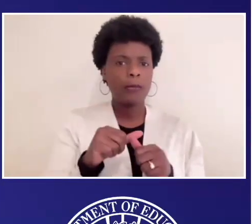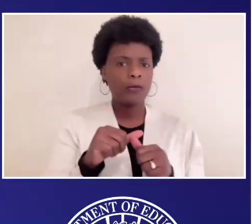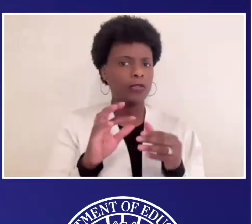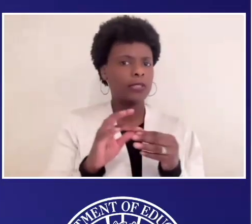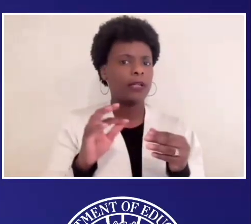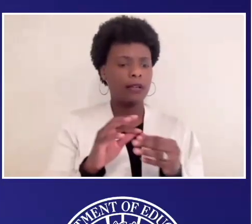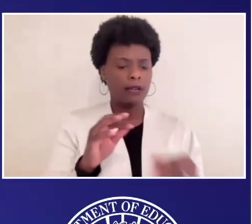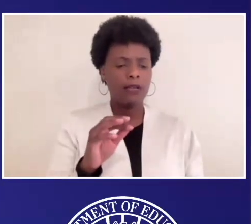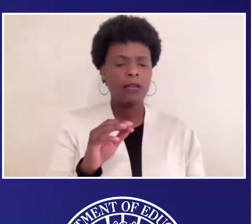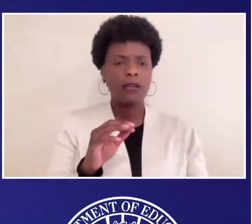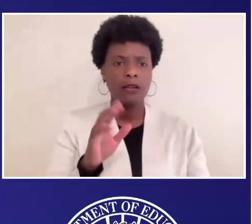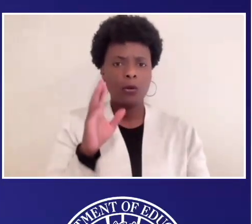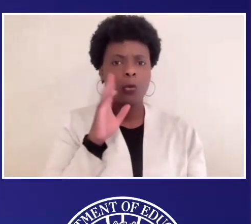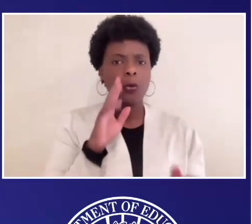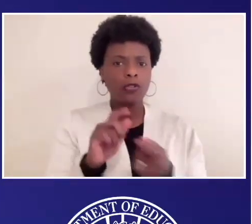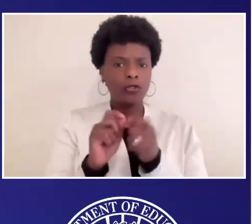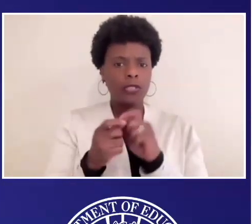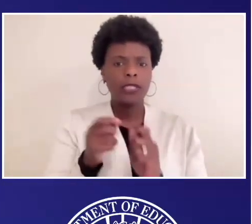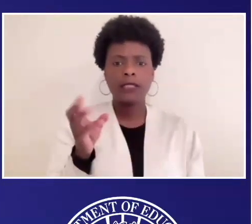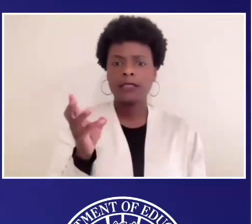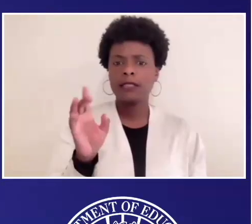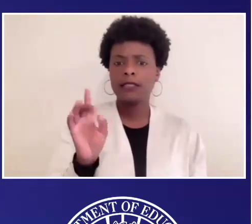would change 682.215.